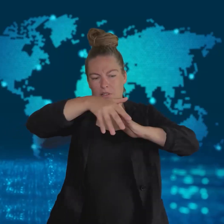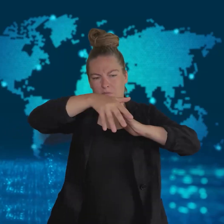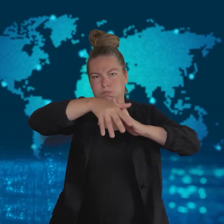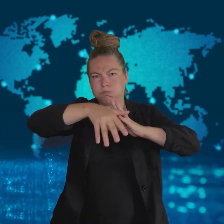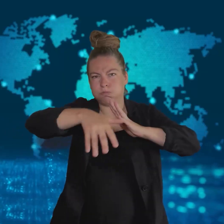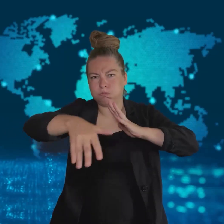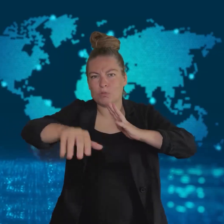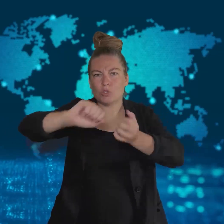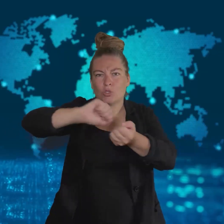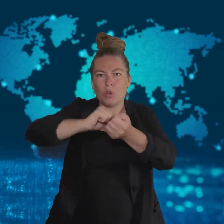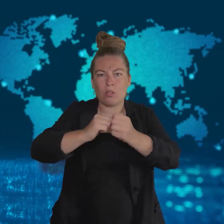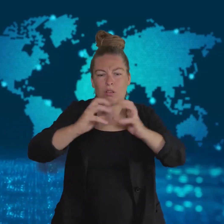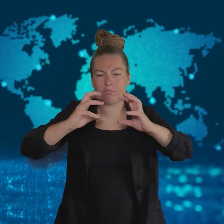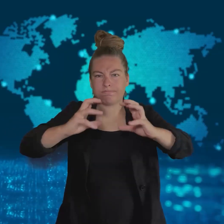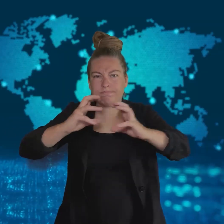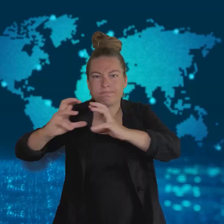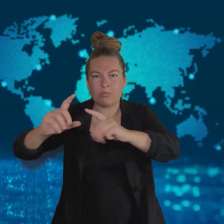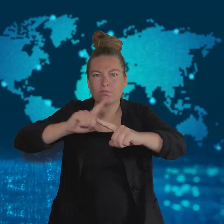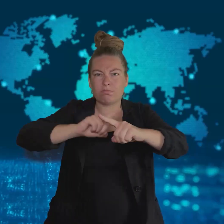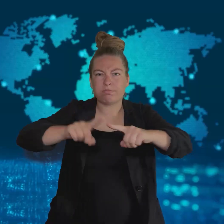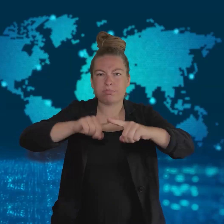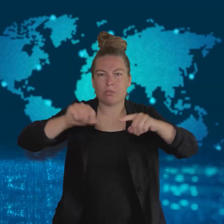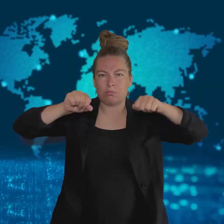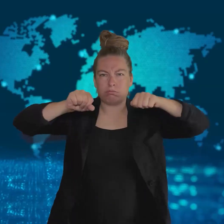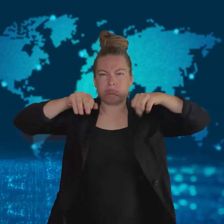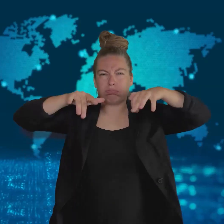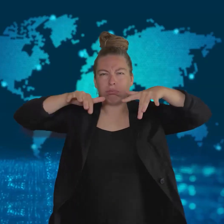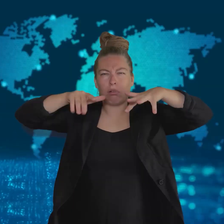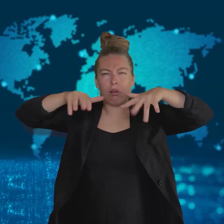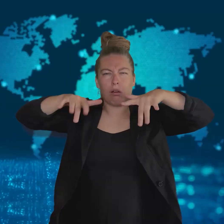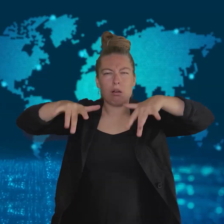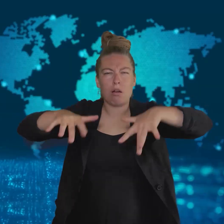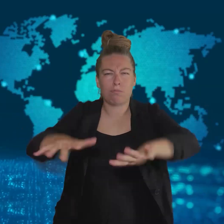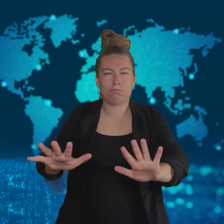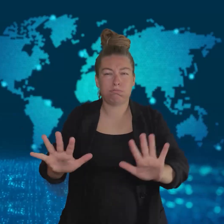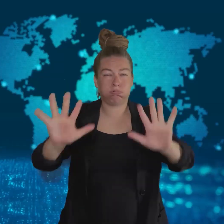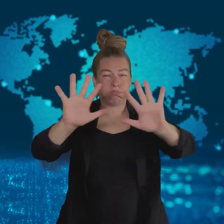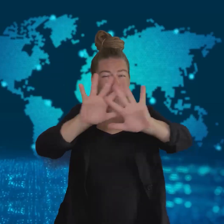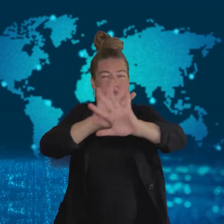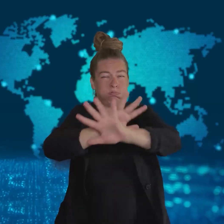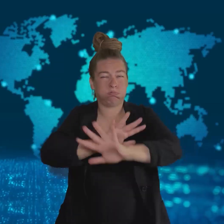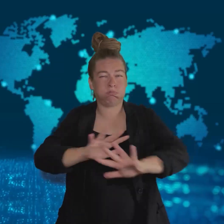When a massive glacier detached from the mountains.